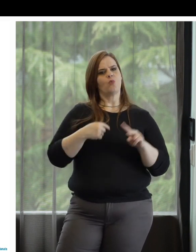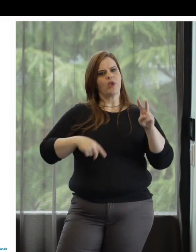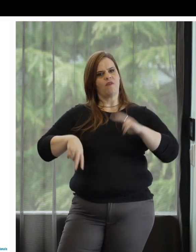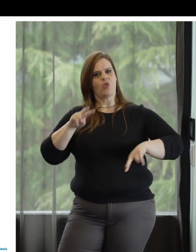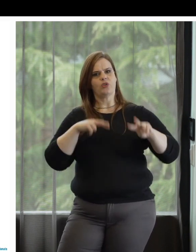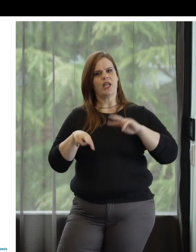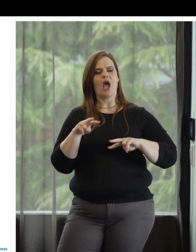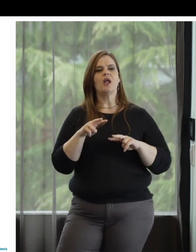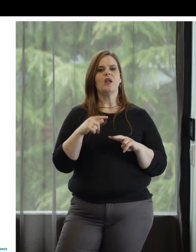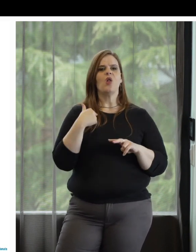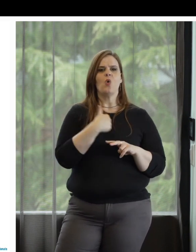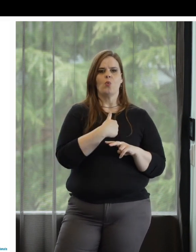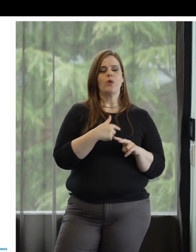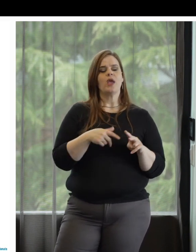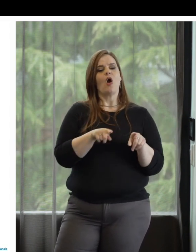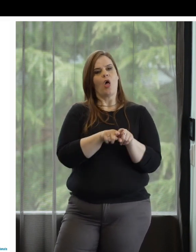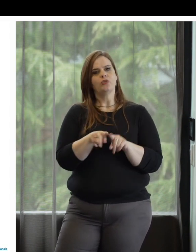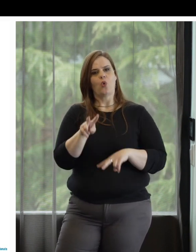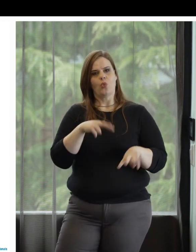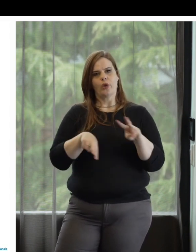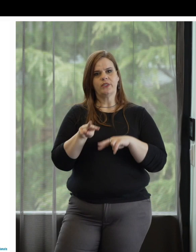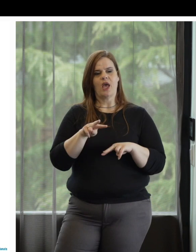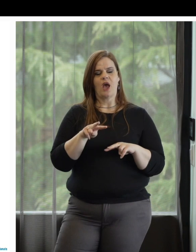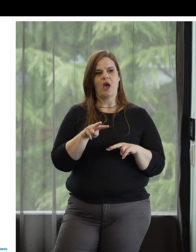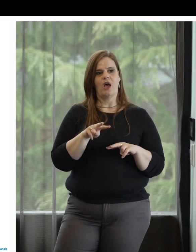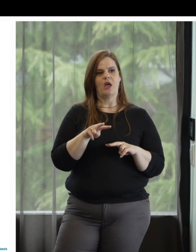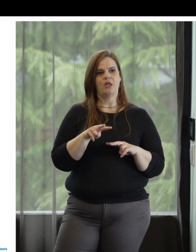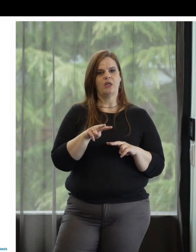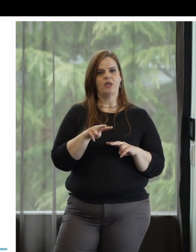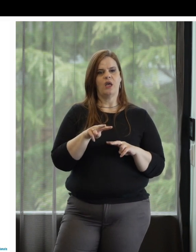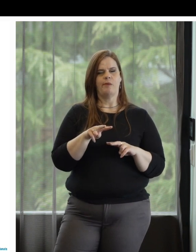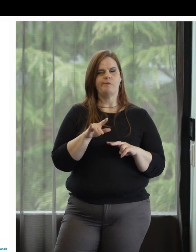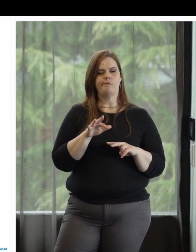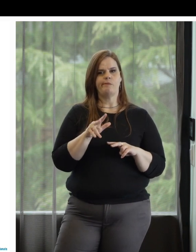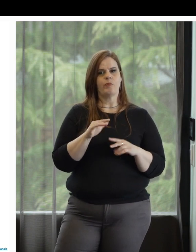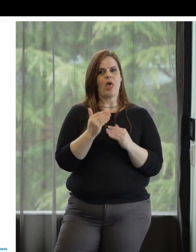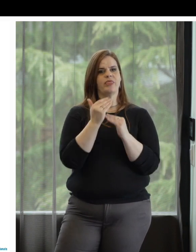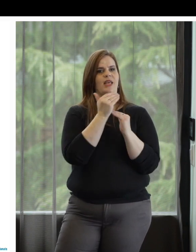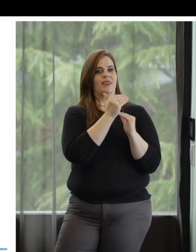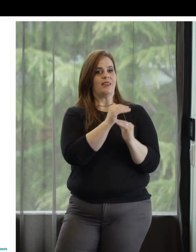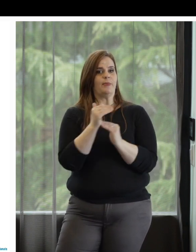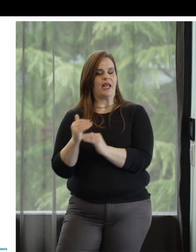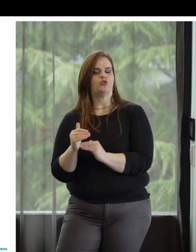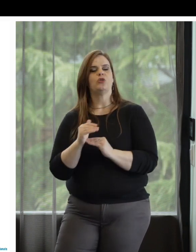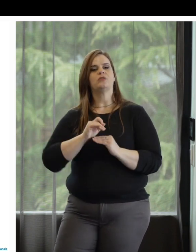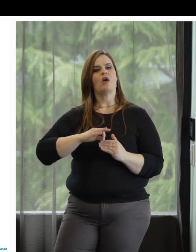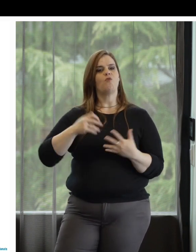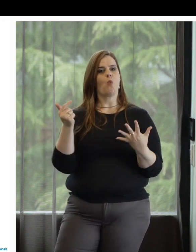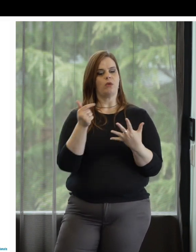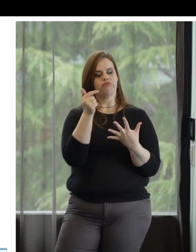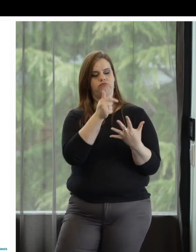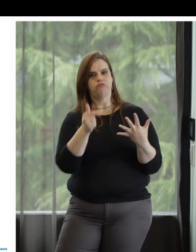We also look at the limitations of what those were and where